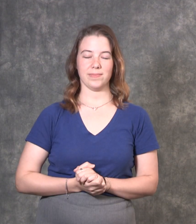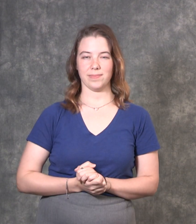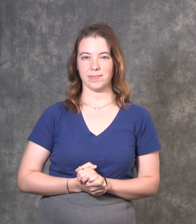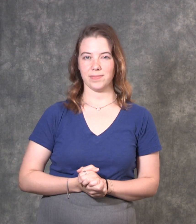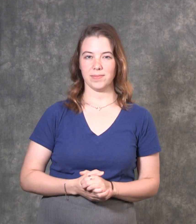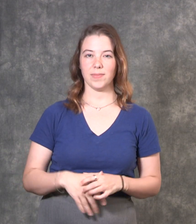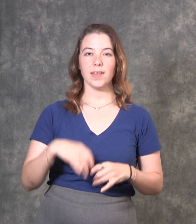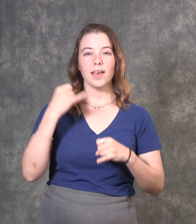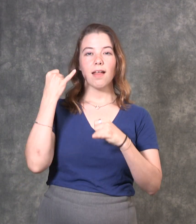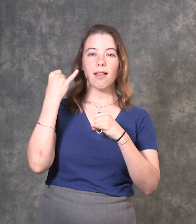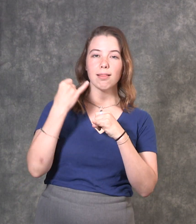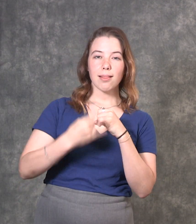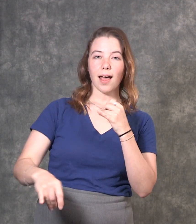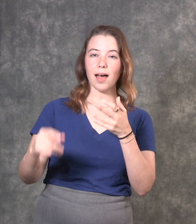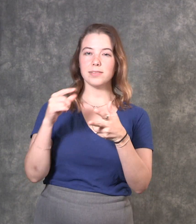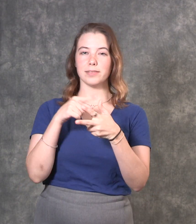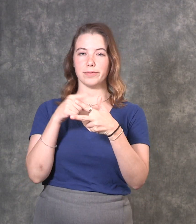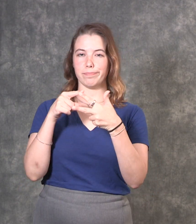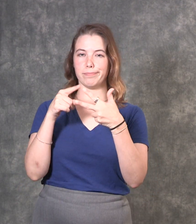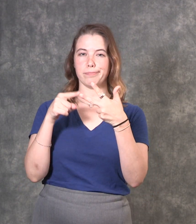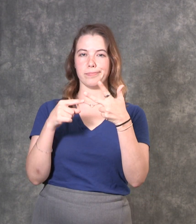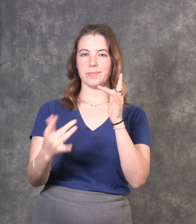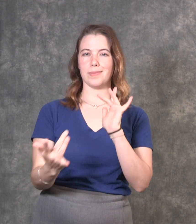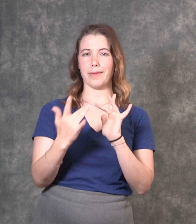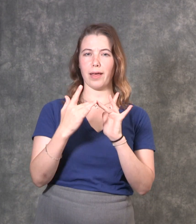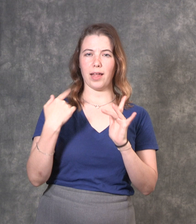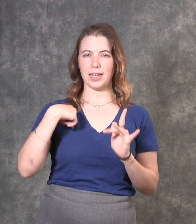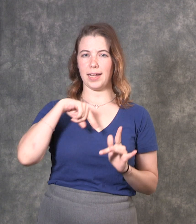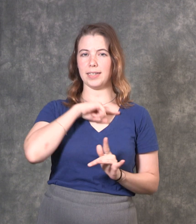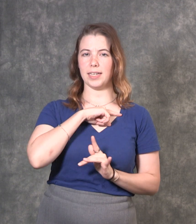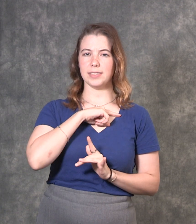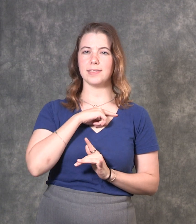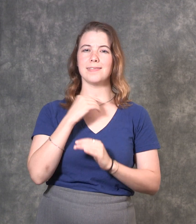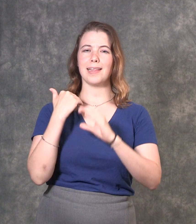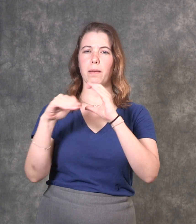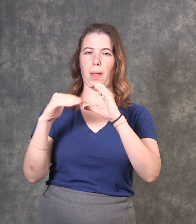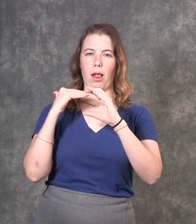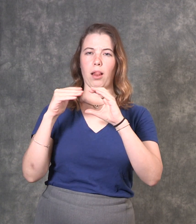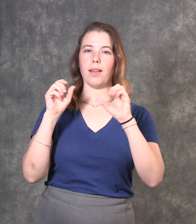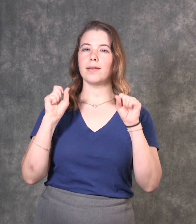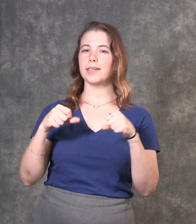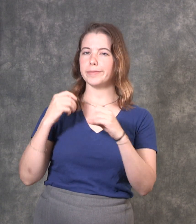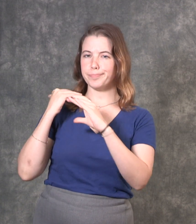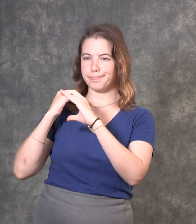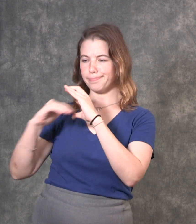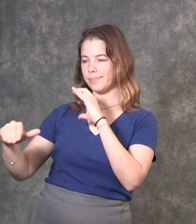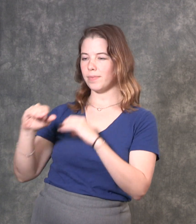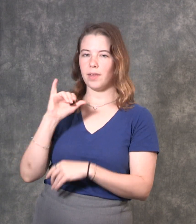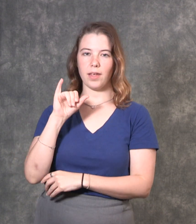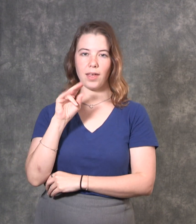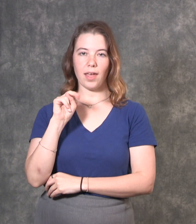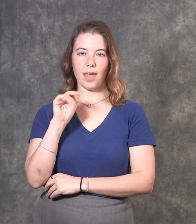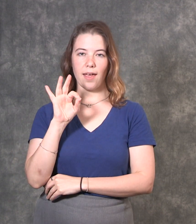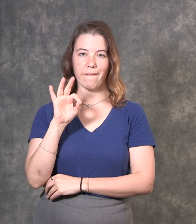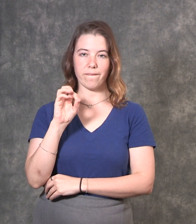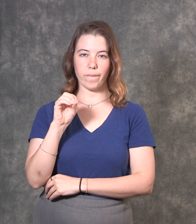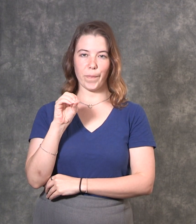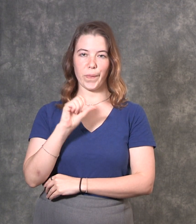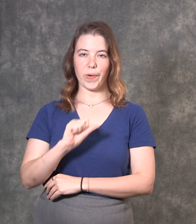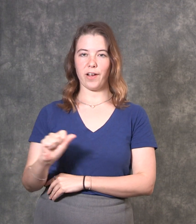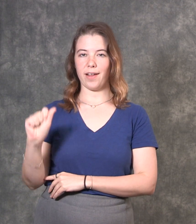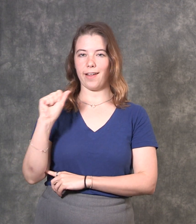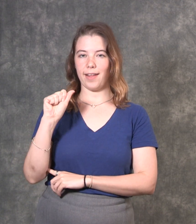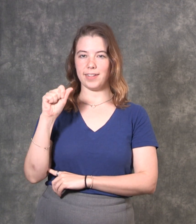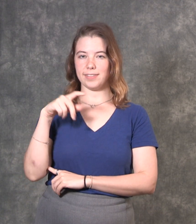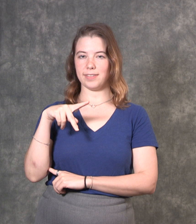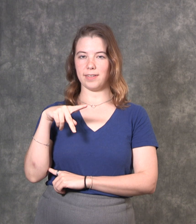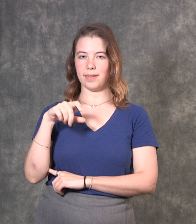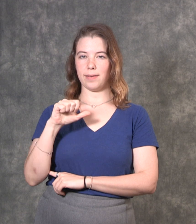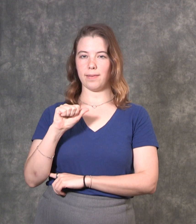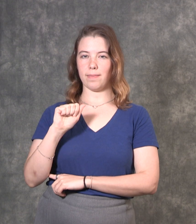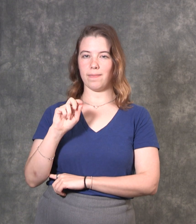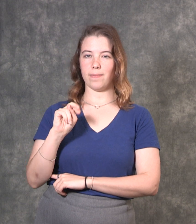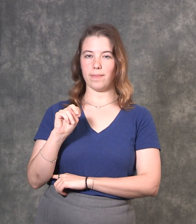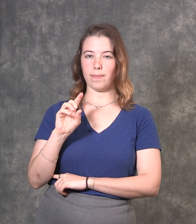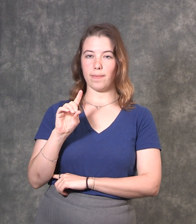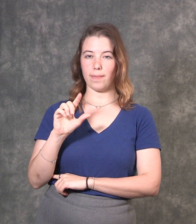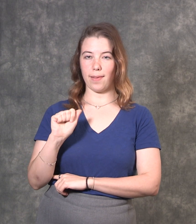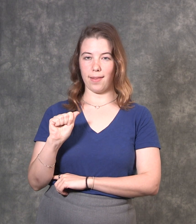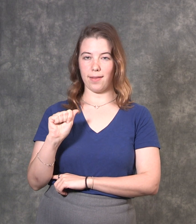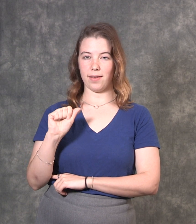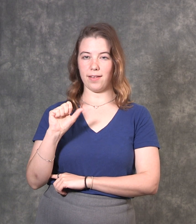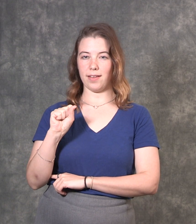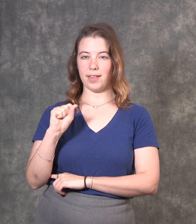way to reach us is email if you want to you can send an email to info@pandasc.org